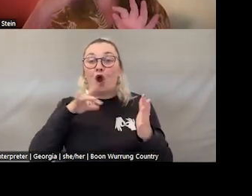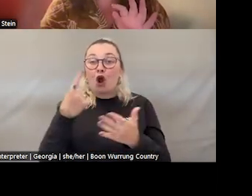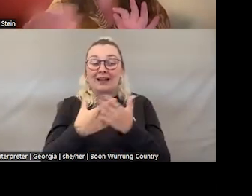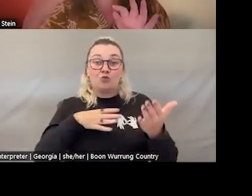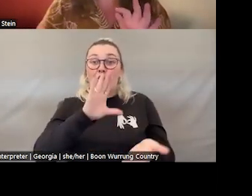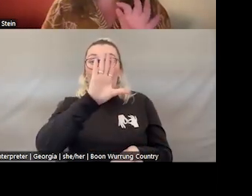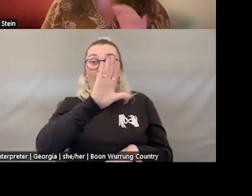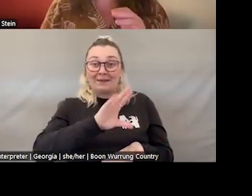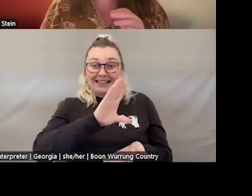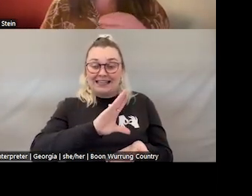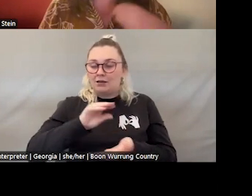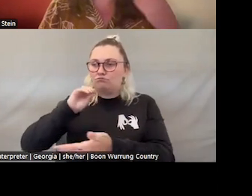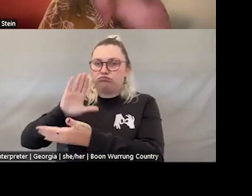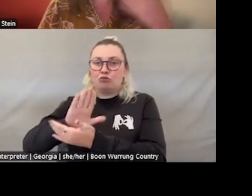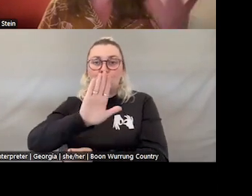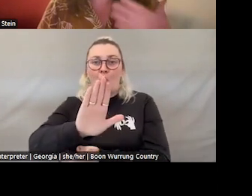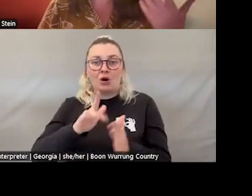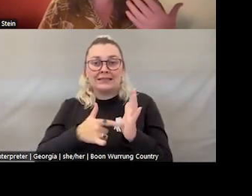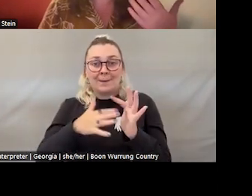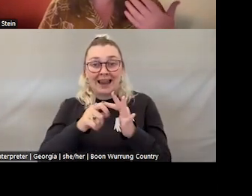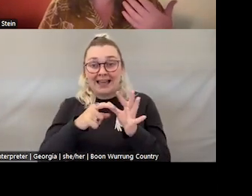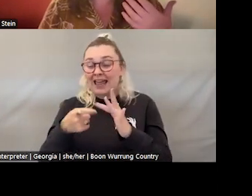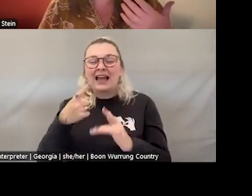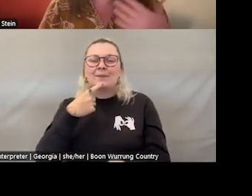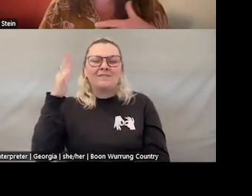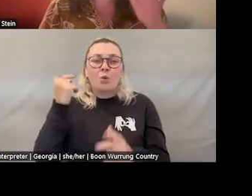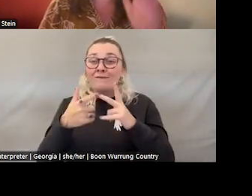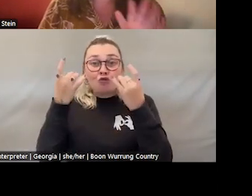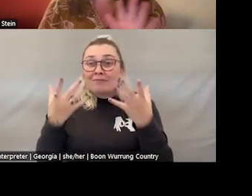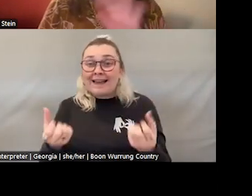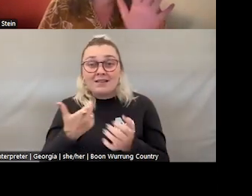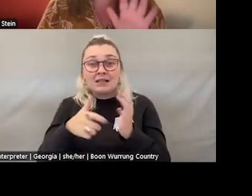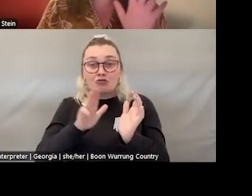you can use it as your template. As I said, if you already have something that is working for you,